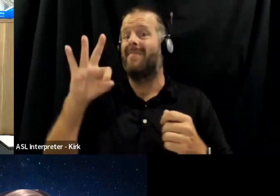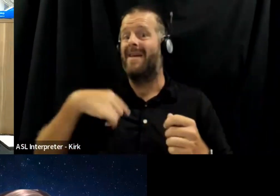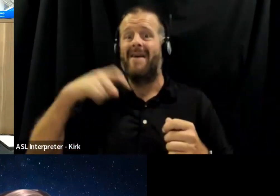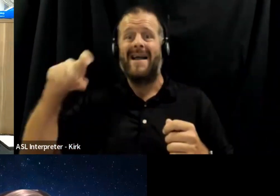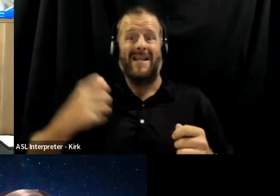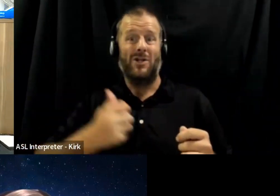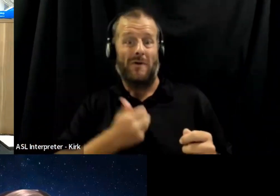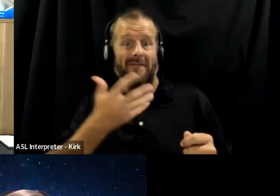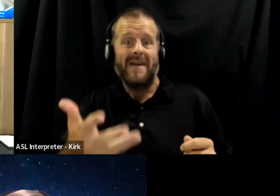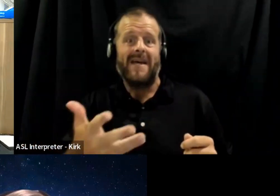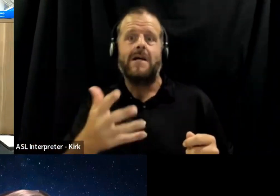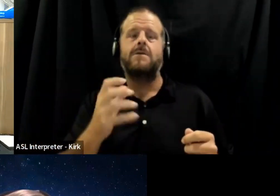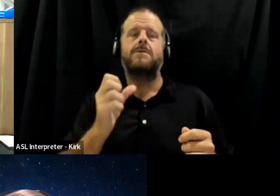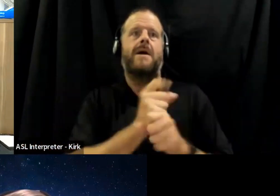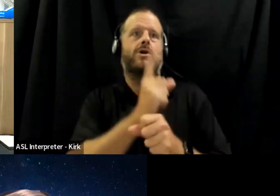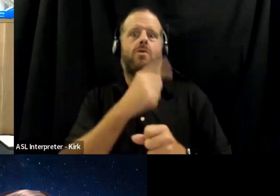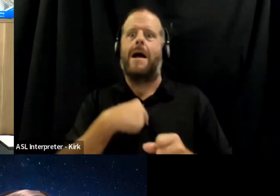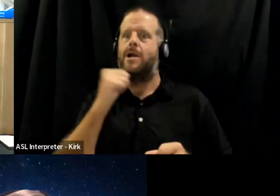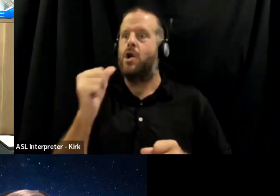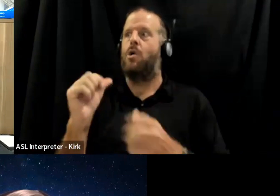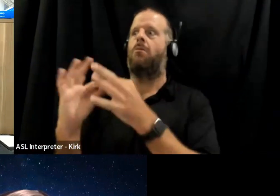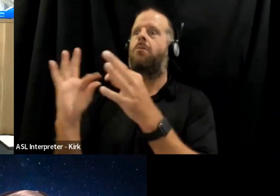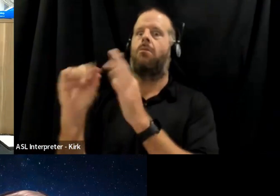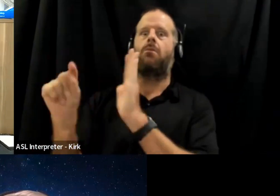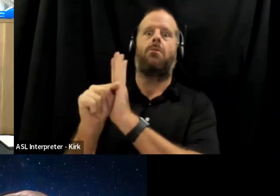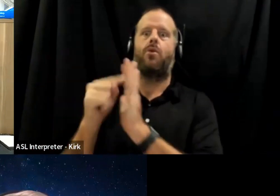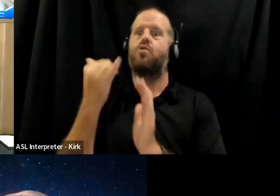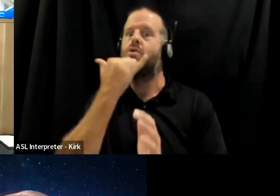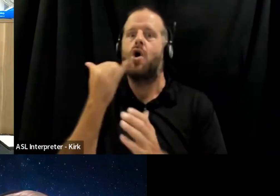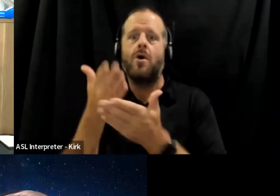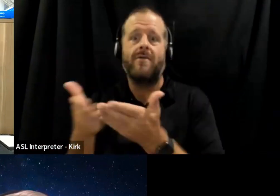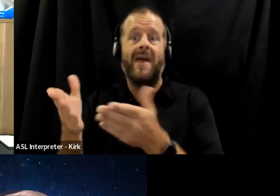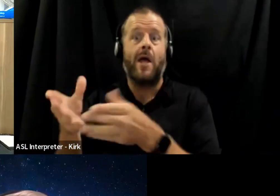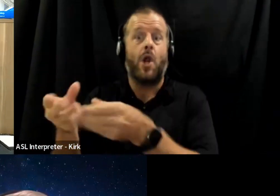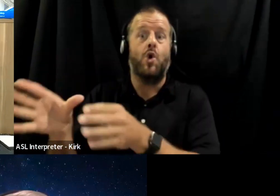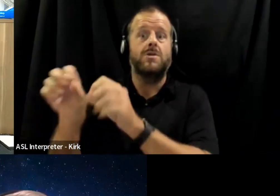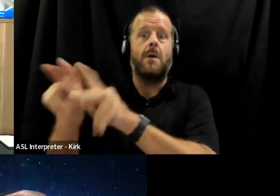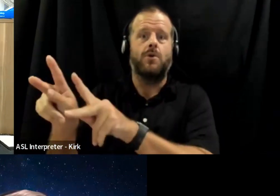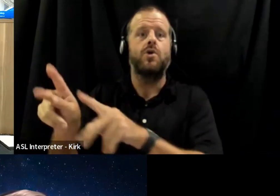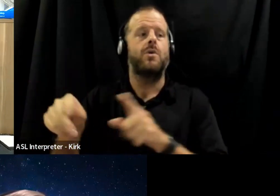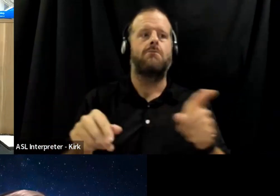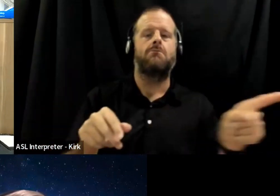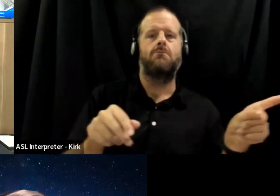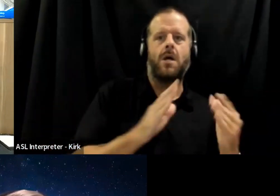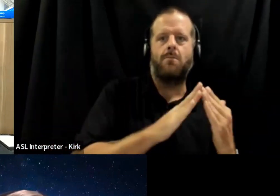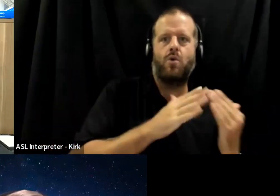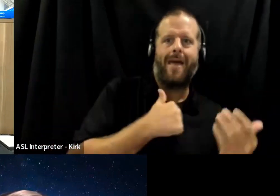wrong thing and lose myself in an opportunity. My community is there for me in that regard.